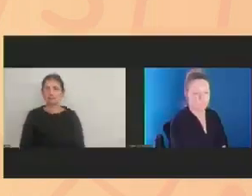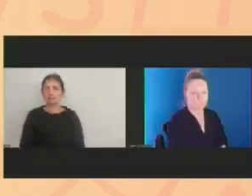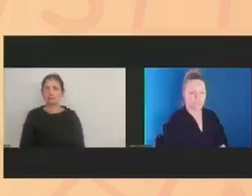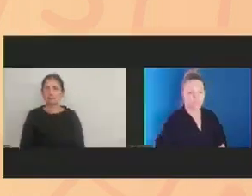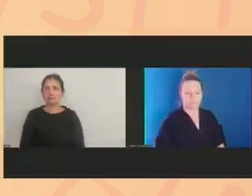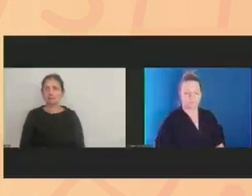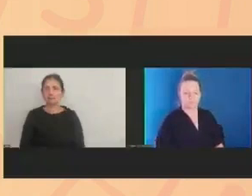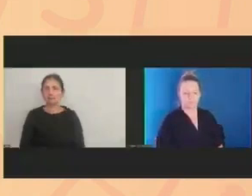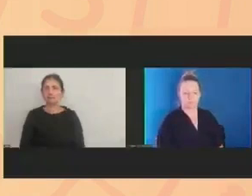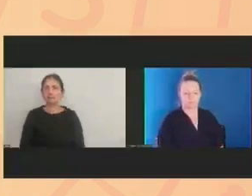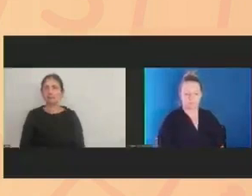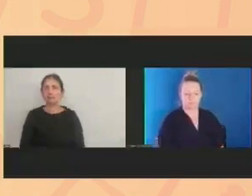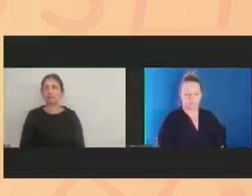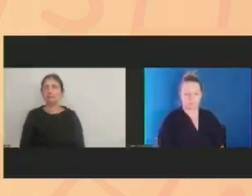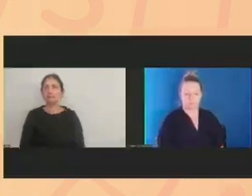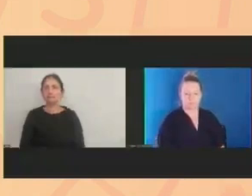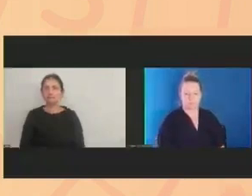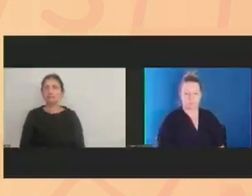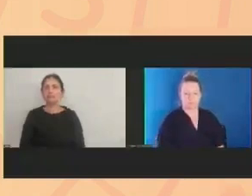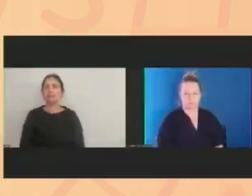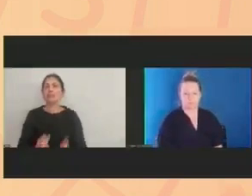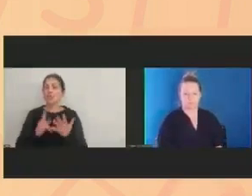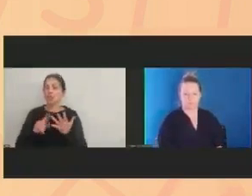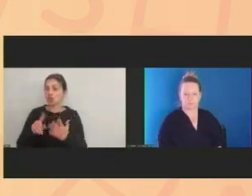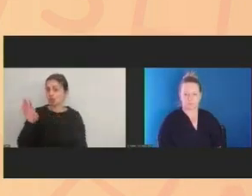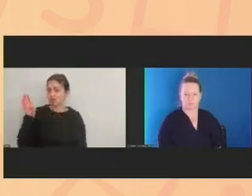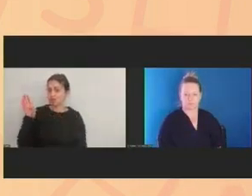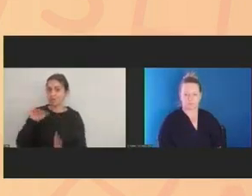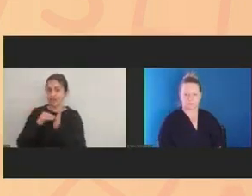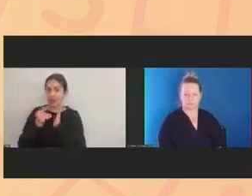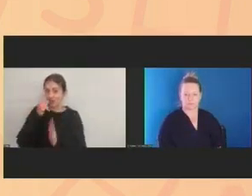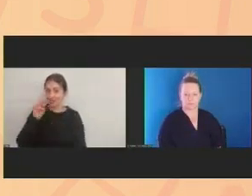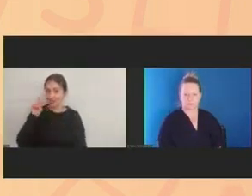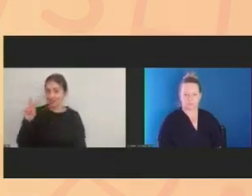So despite on the screen these are some of the things